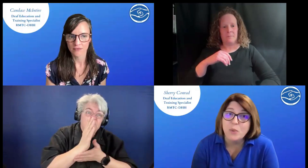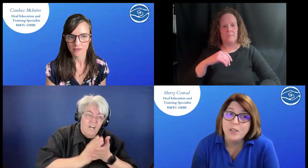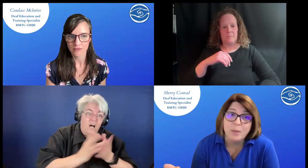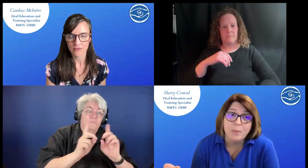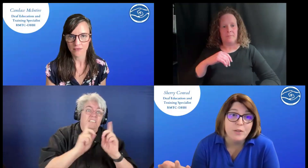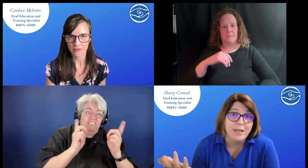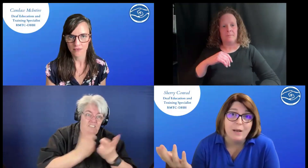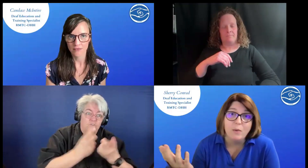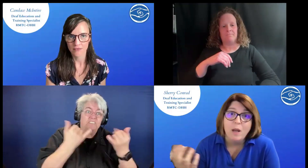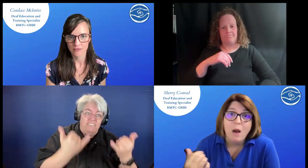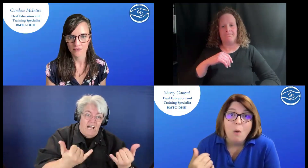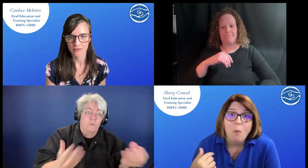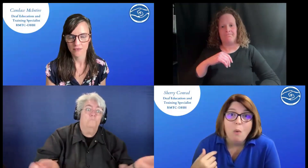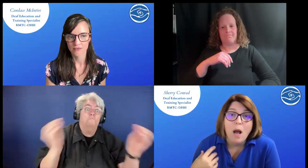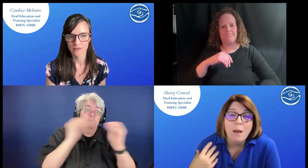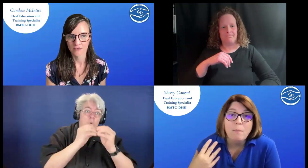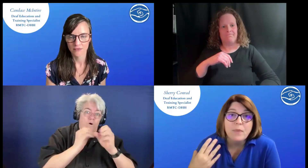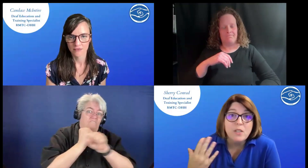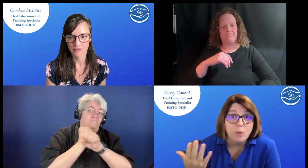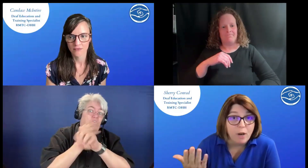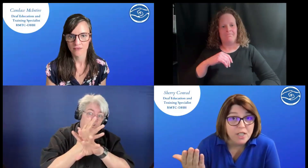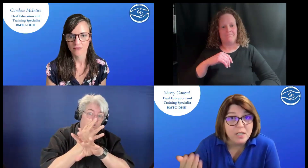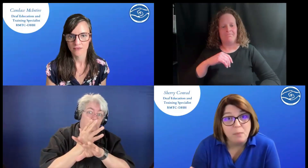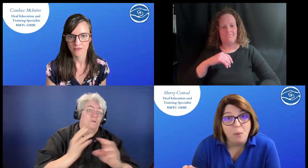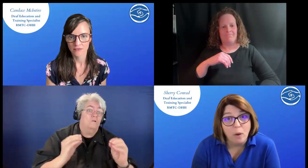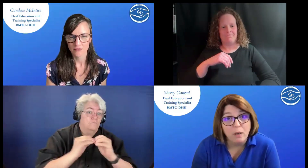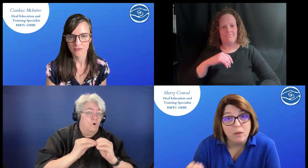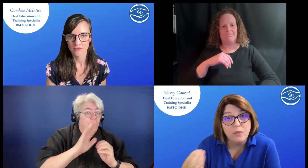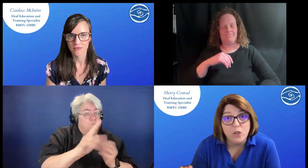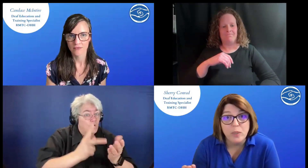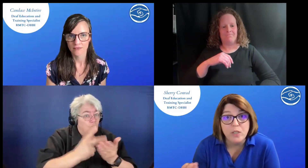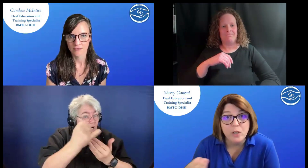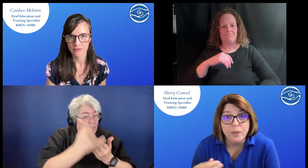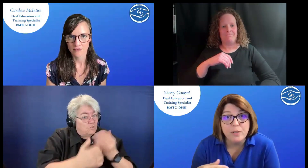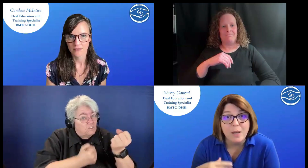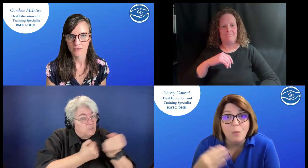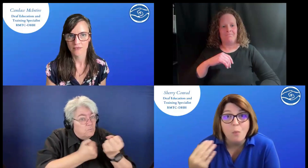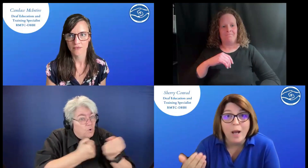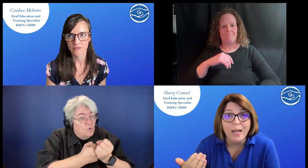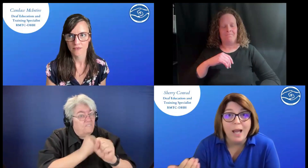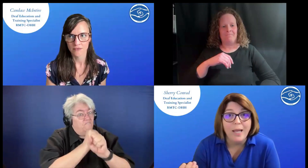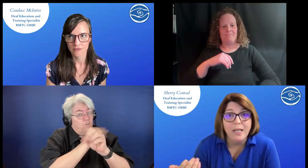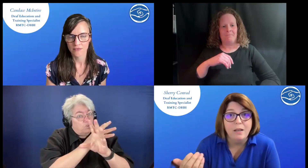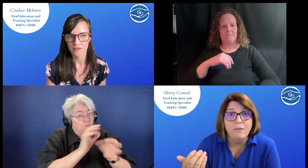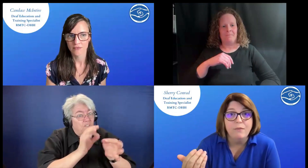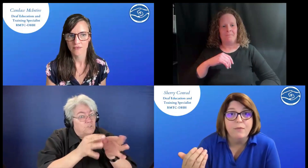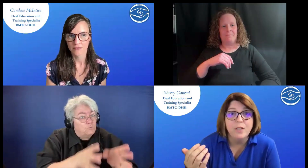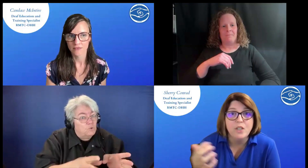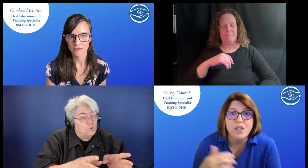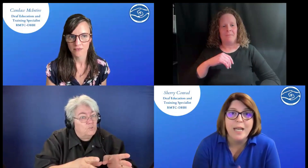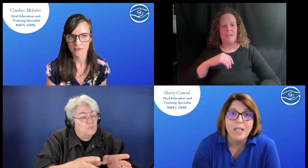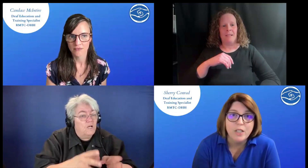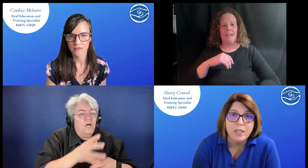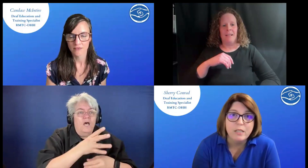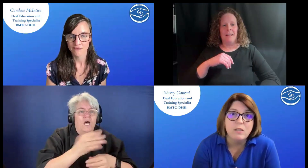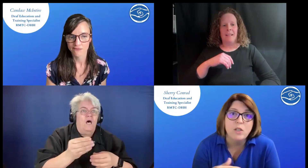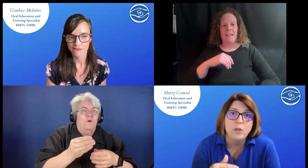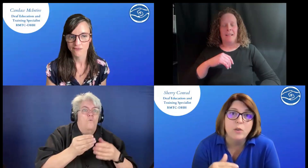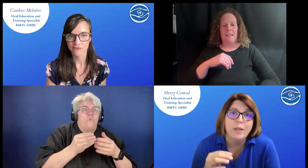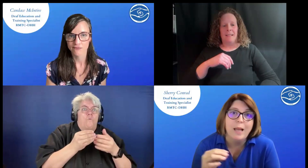virtual interpreters now. Does your project support those virtual interpreters and what kind of changes to